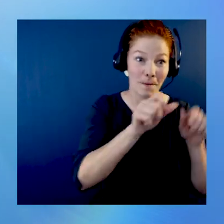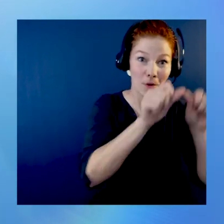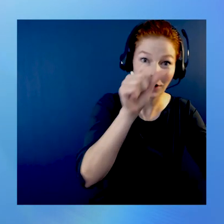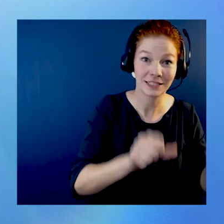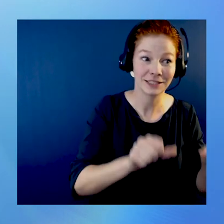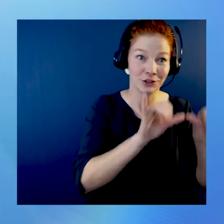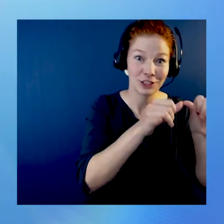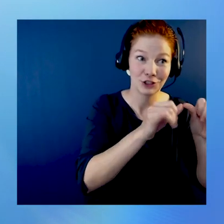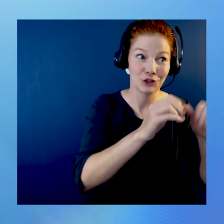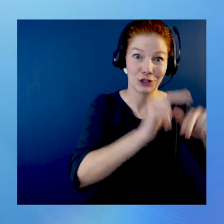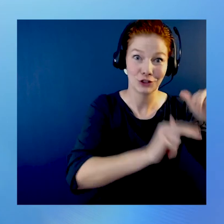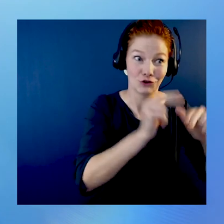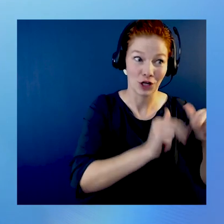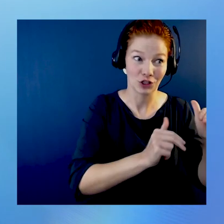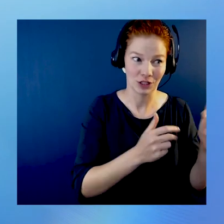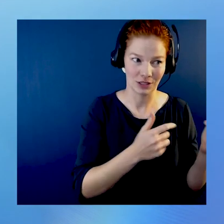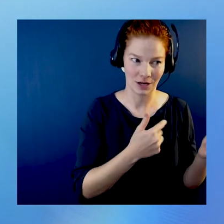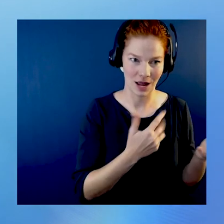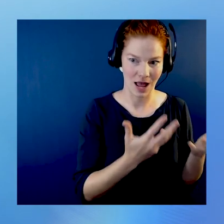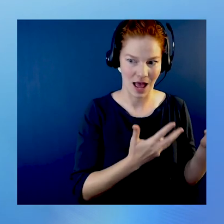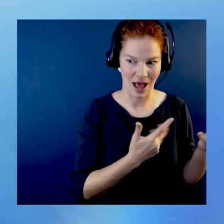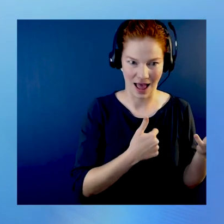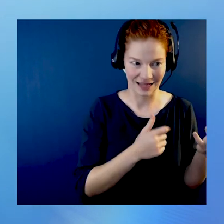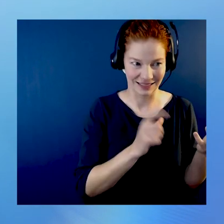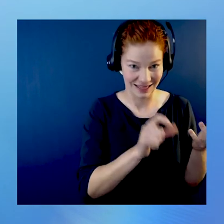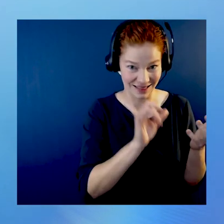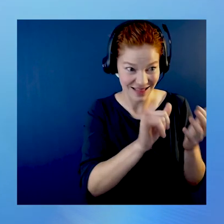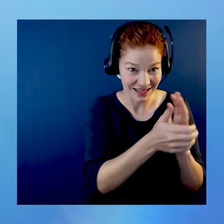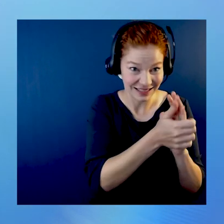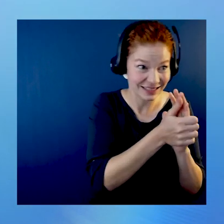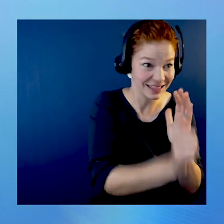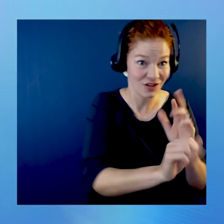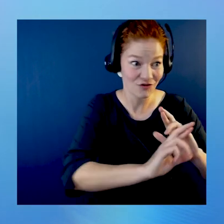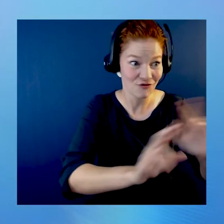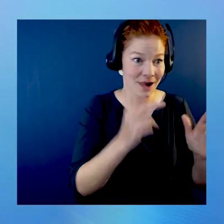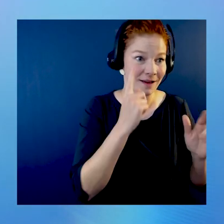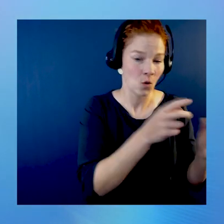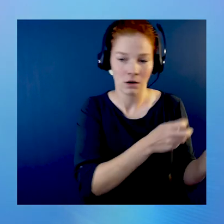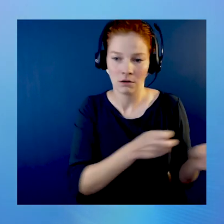it's a high expectation that you have these skill sets at hand and available.